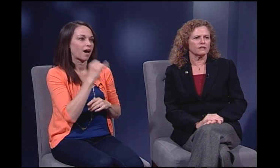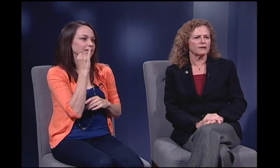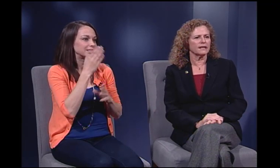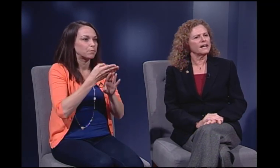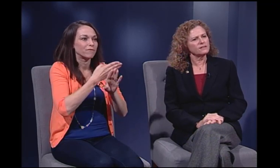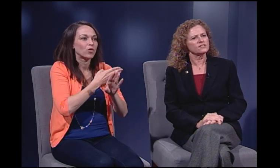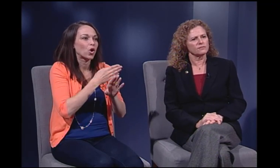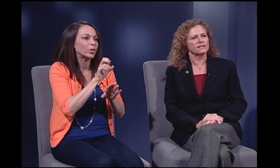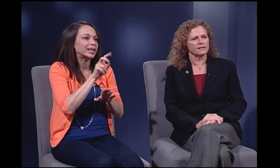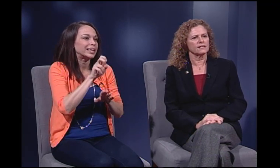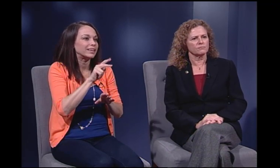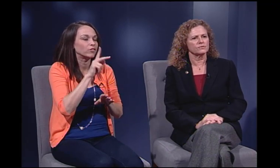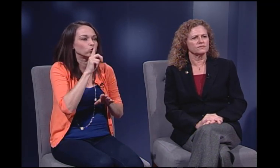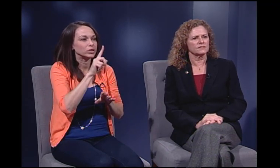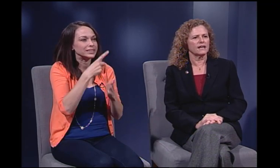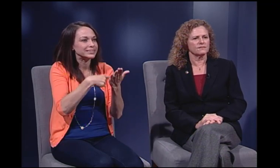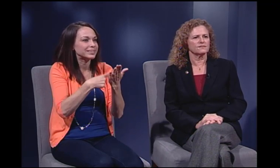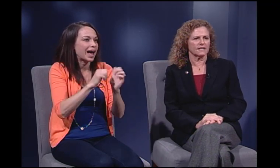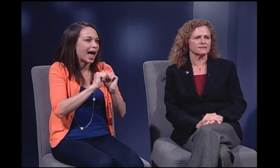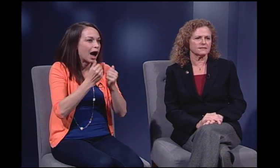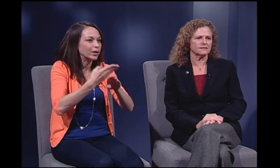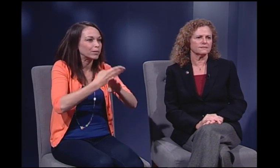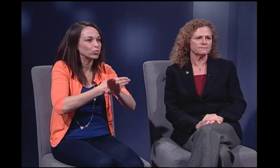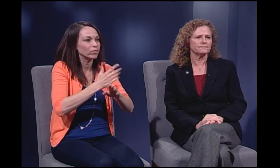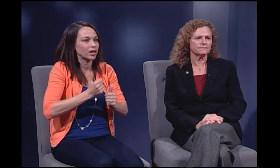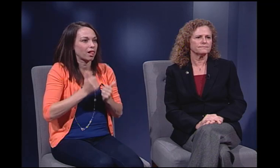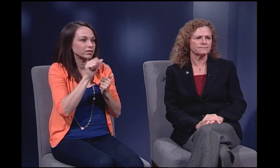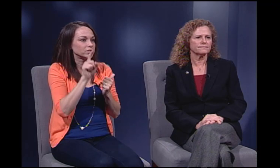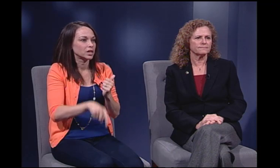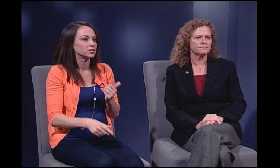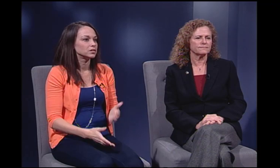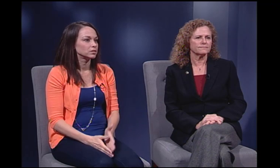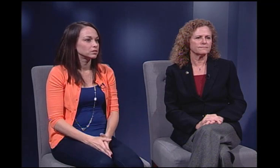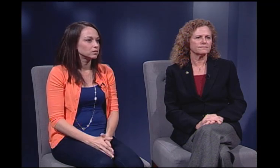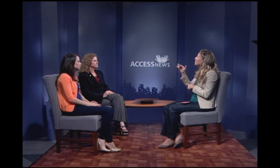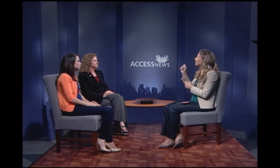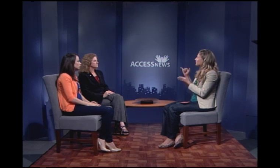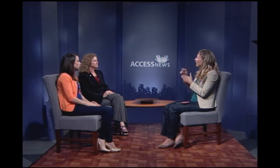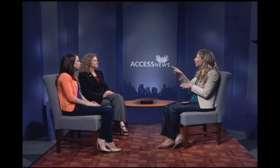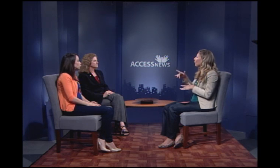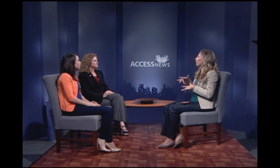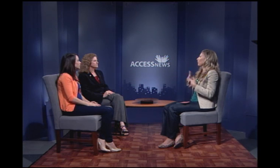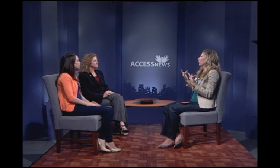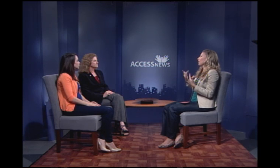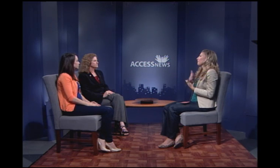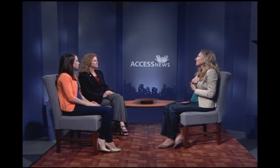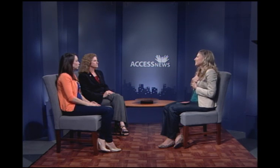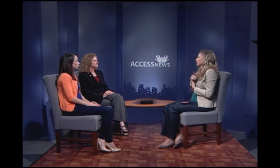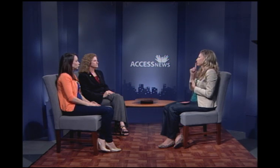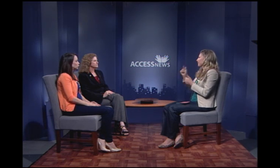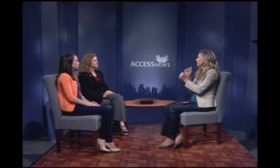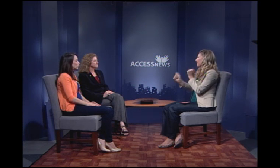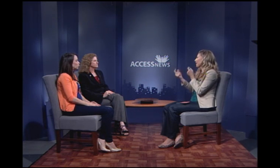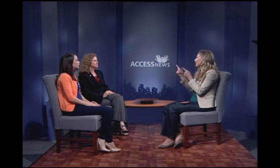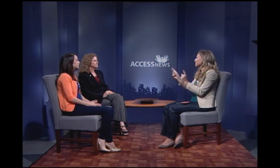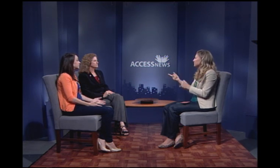about how is this really going to improve the lives of Texans. You have any bills that you are just so pleased